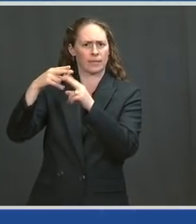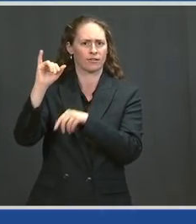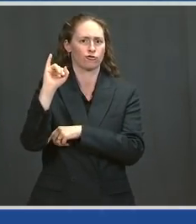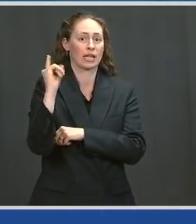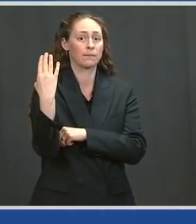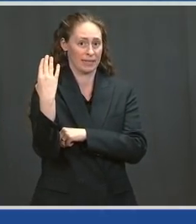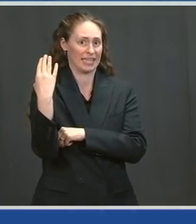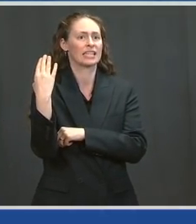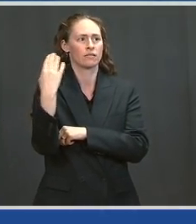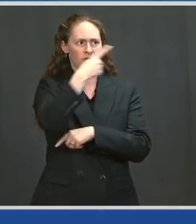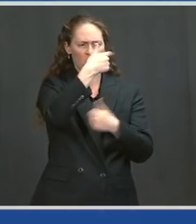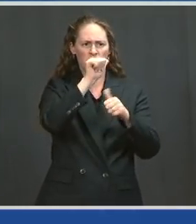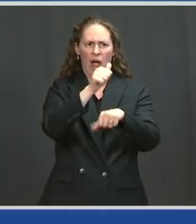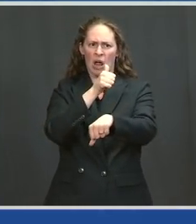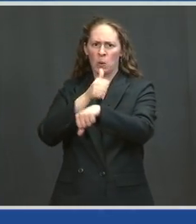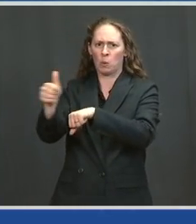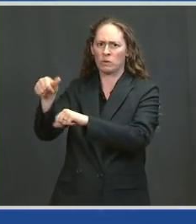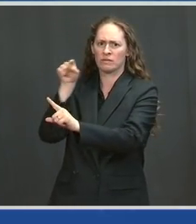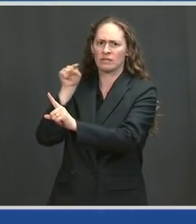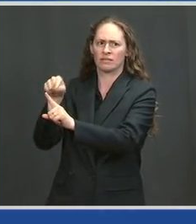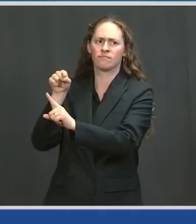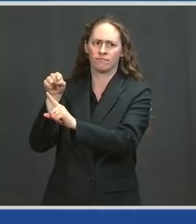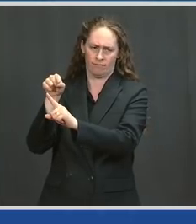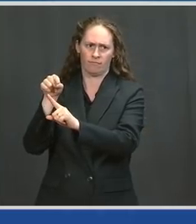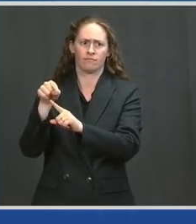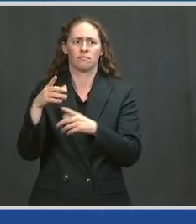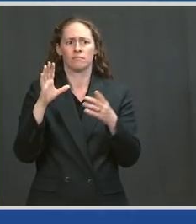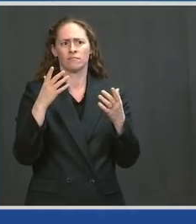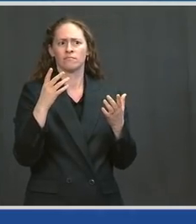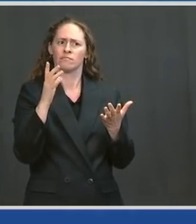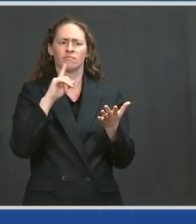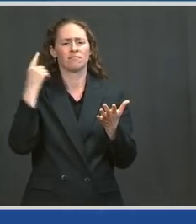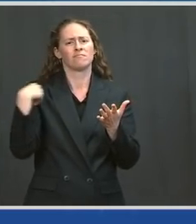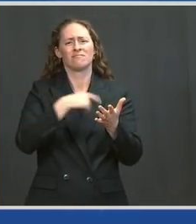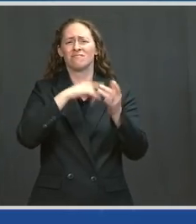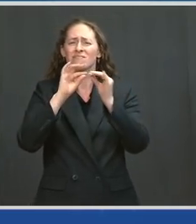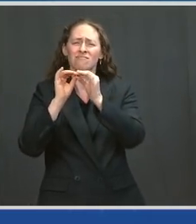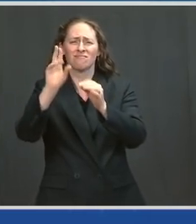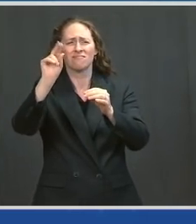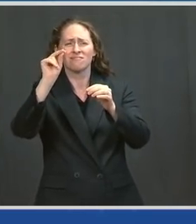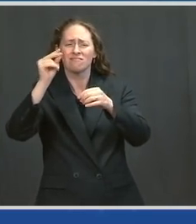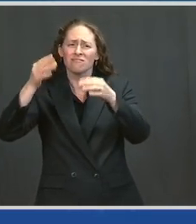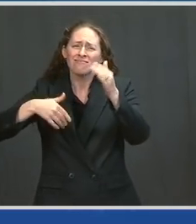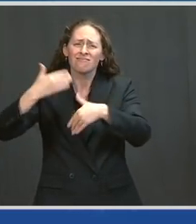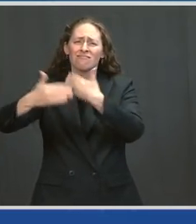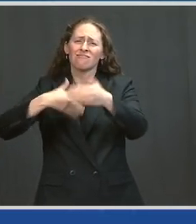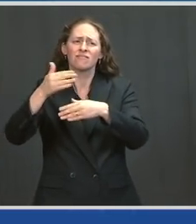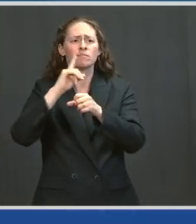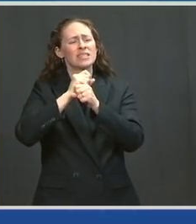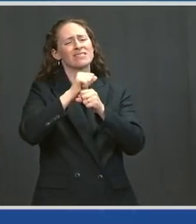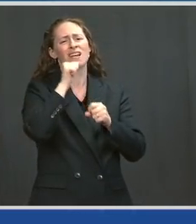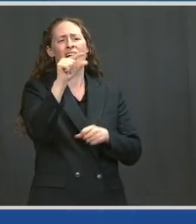I know how lucky I am to have this family history passed down from generation to generation.